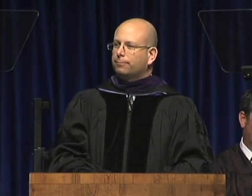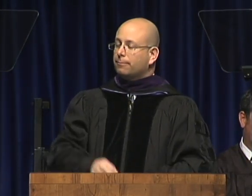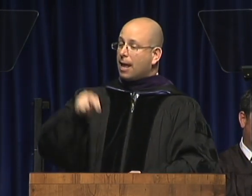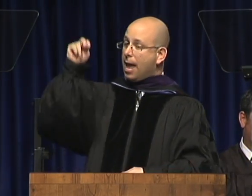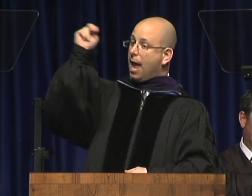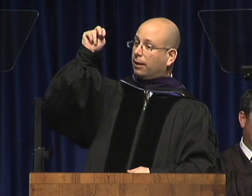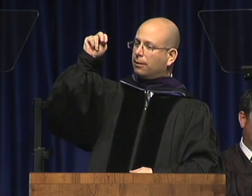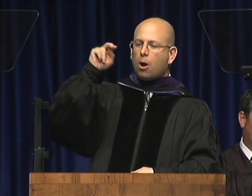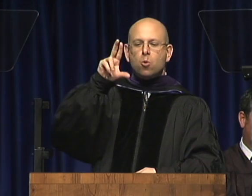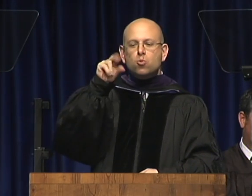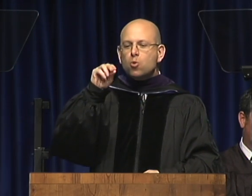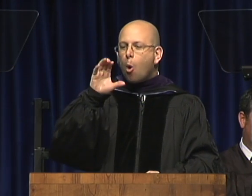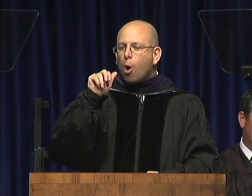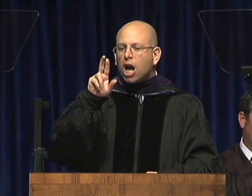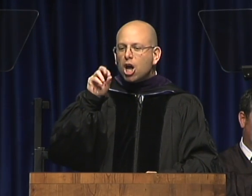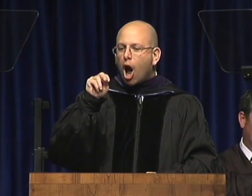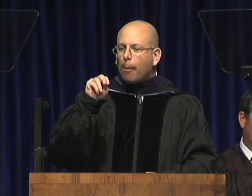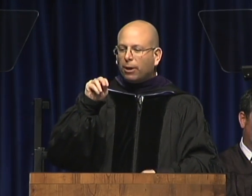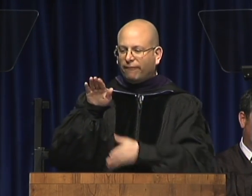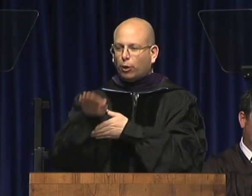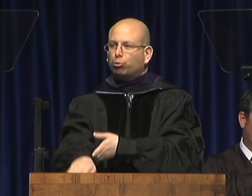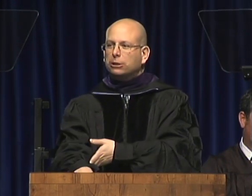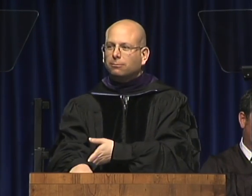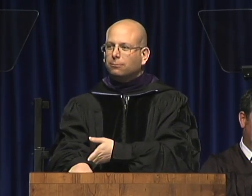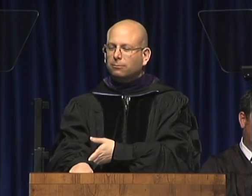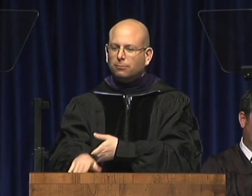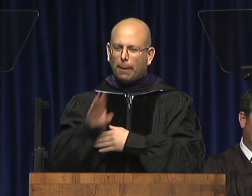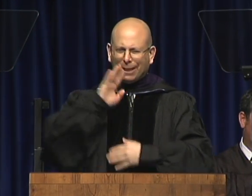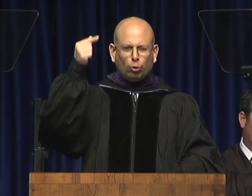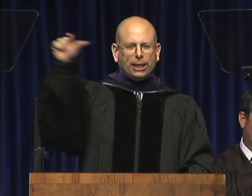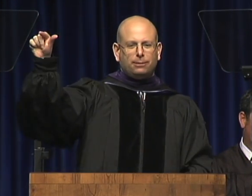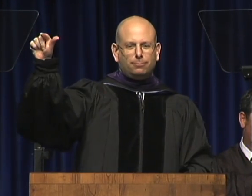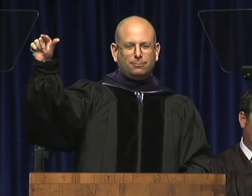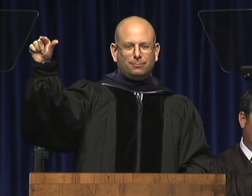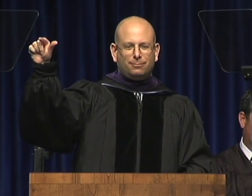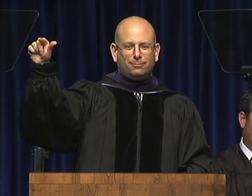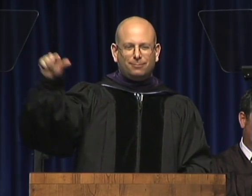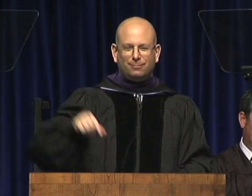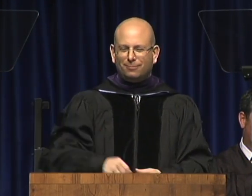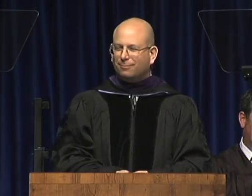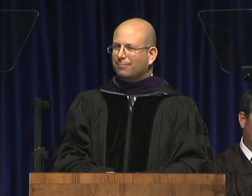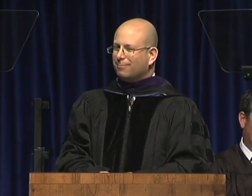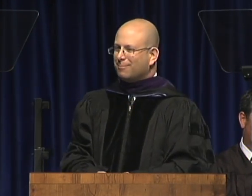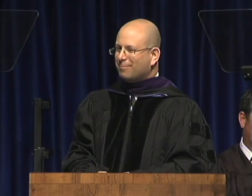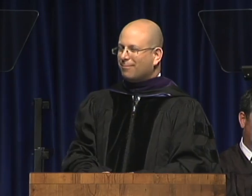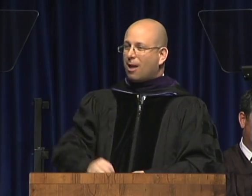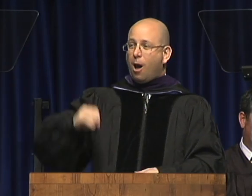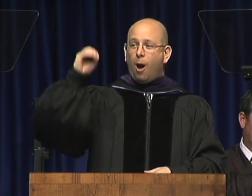No carbon footprints -- be green.